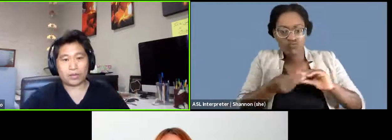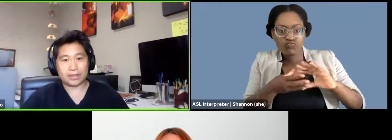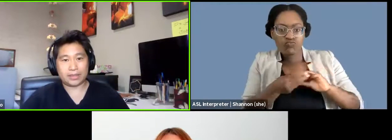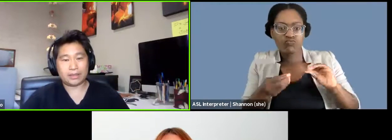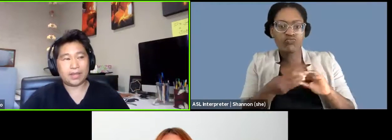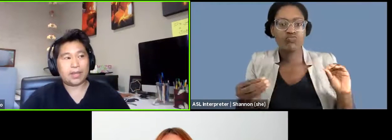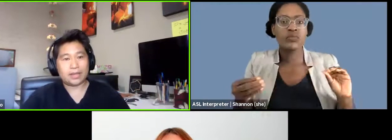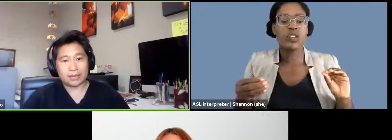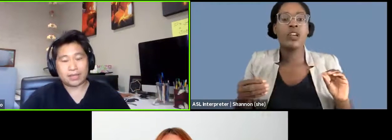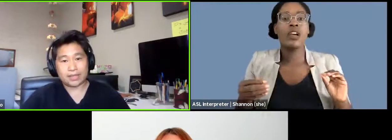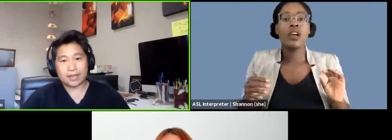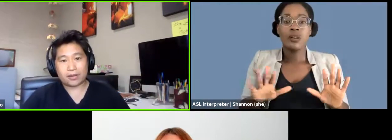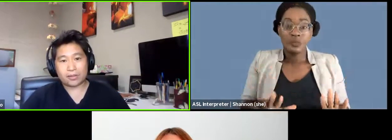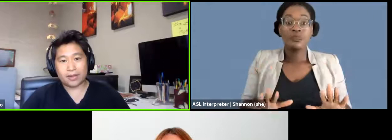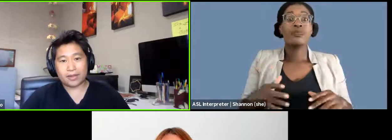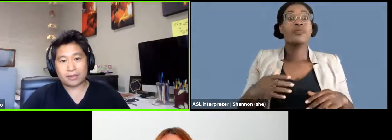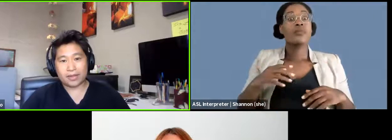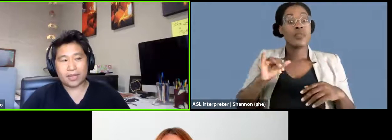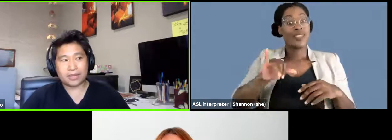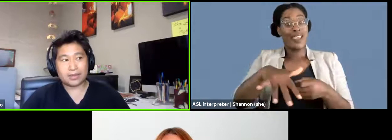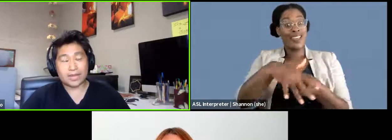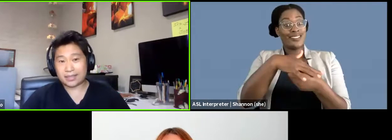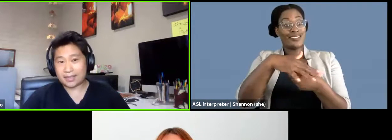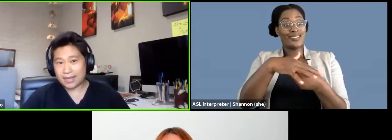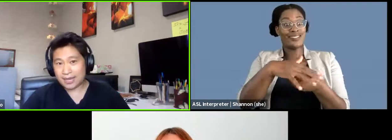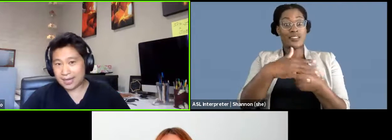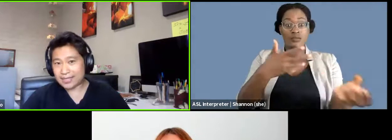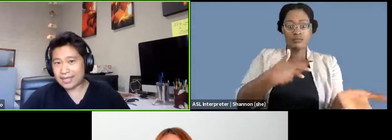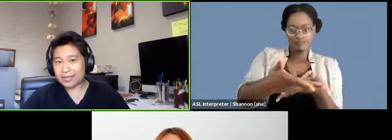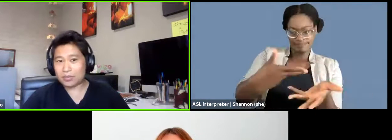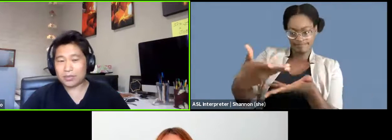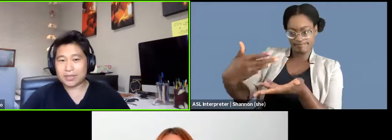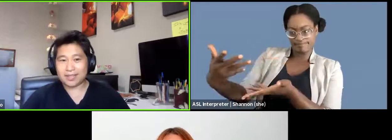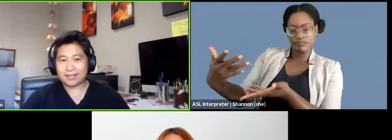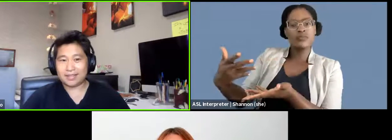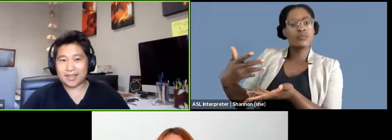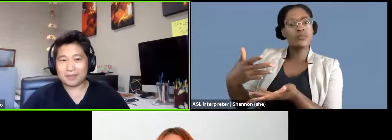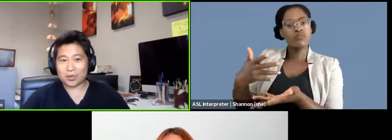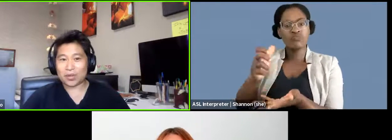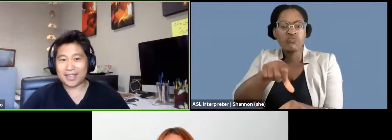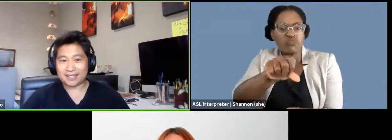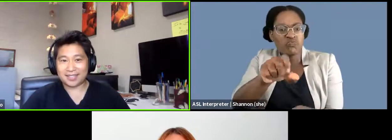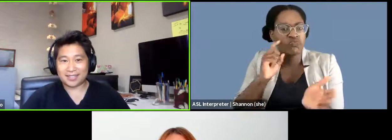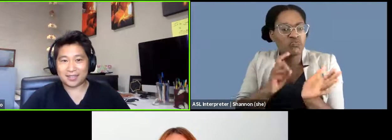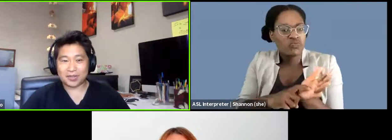and need. Coming together and making that plan and that's what we actually did organically. There are